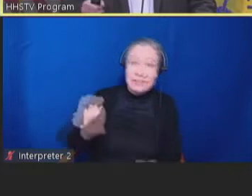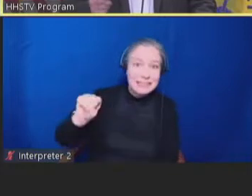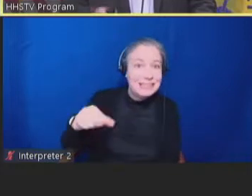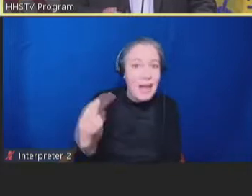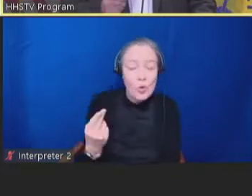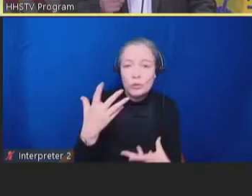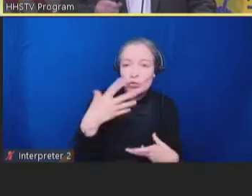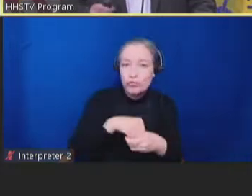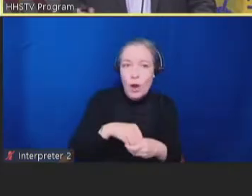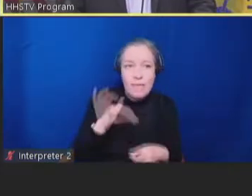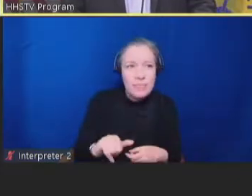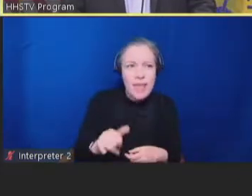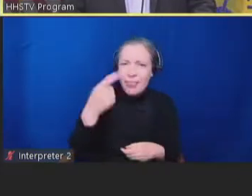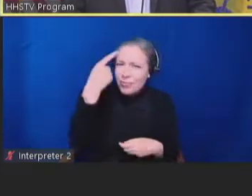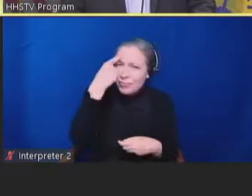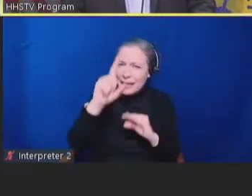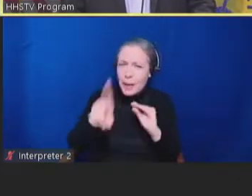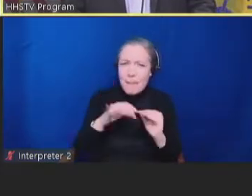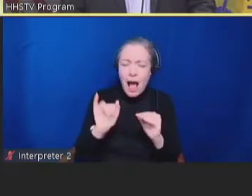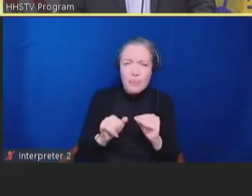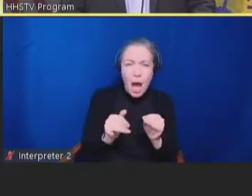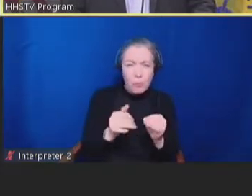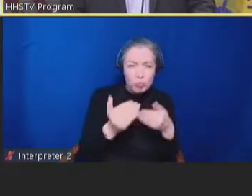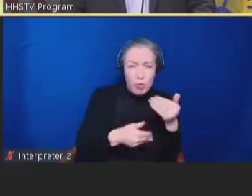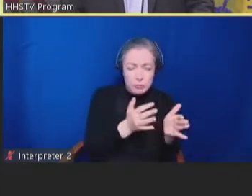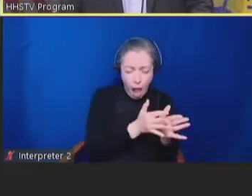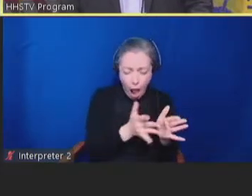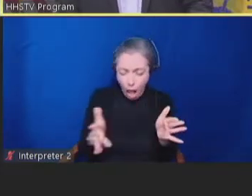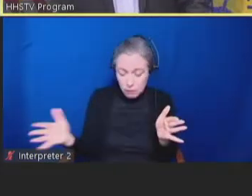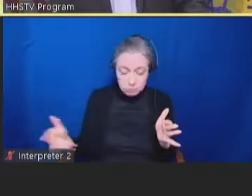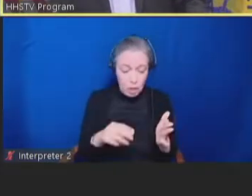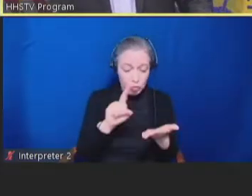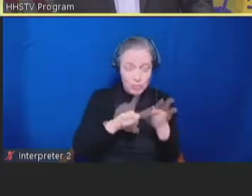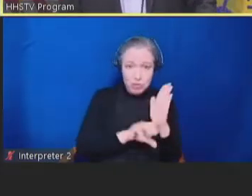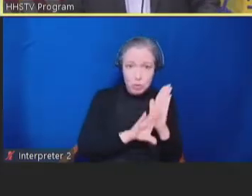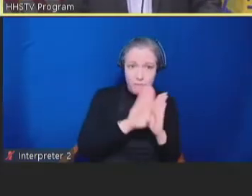stage all the way to clinical trials, and that process of regulatory systems,